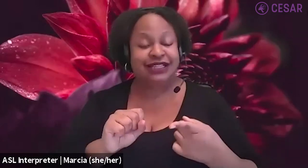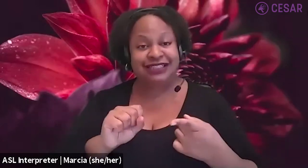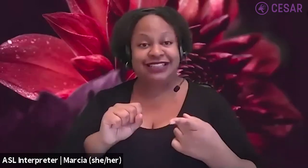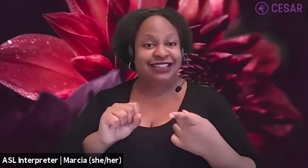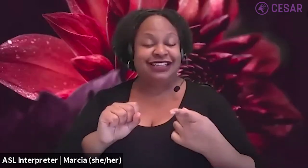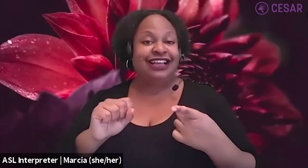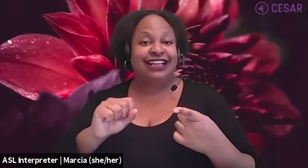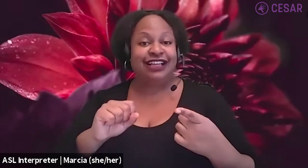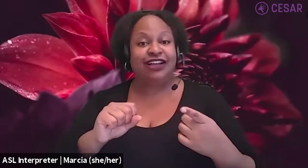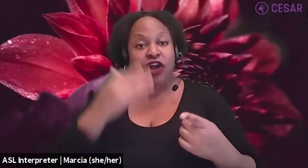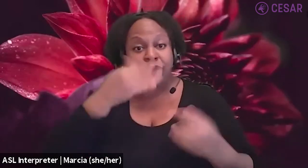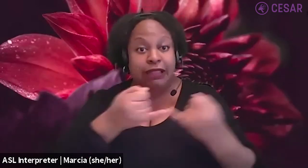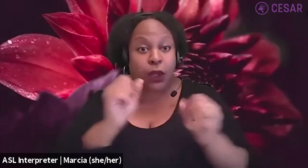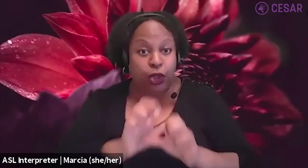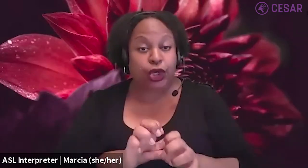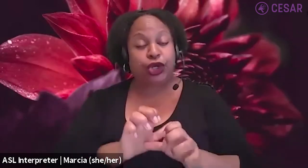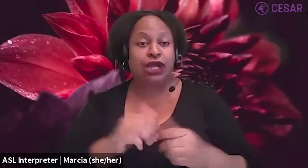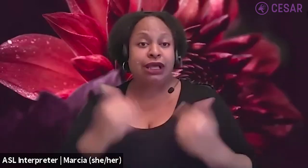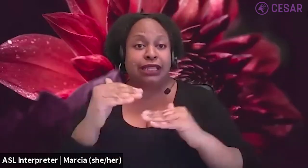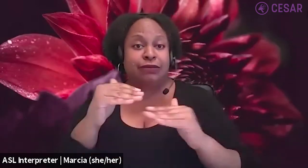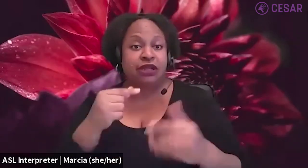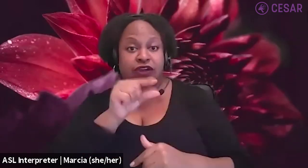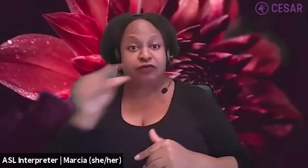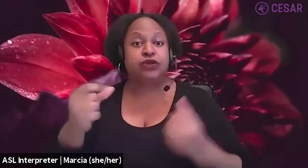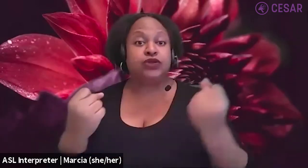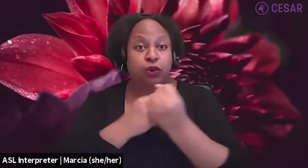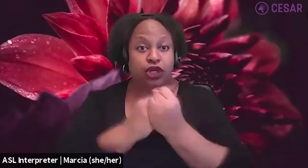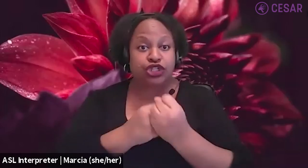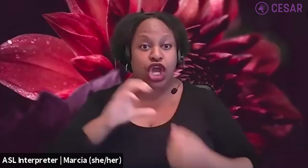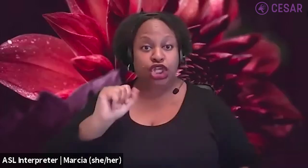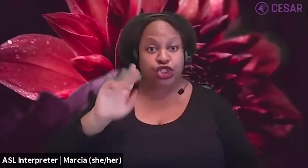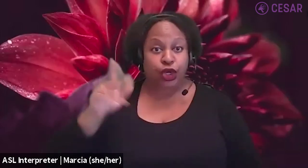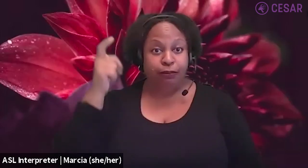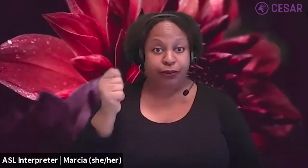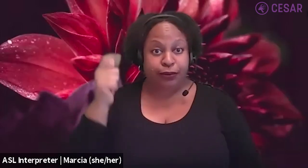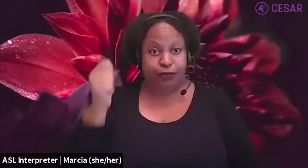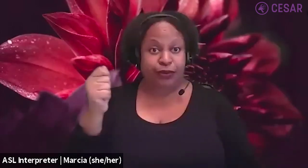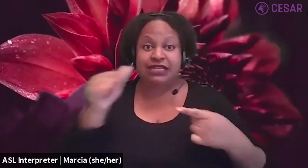and having limited government supports, CERB's and stipulations don't cover under undocumented folks.